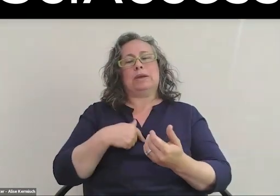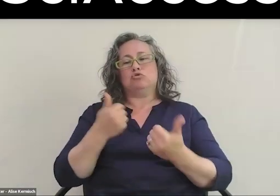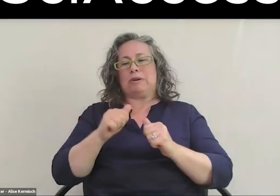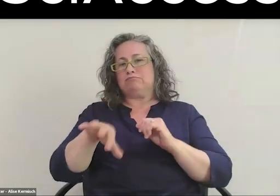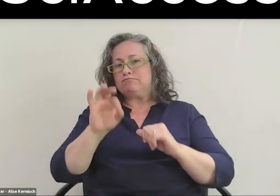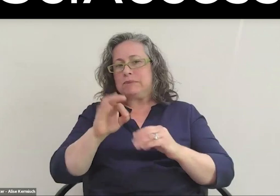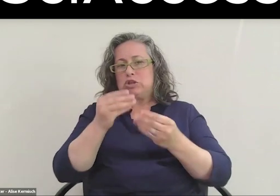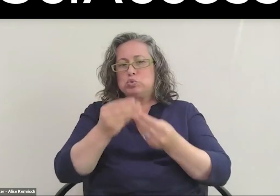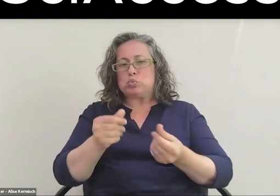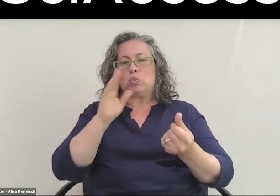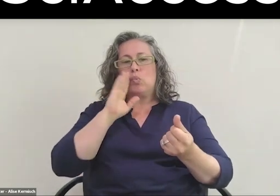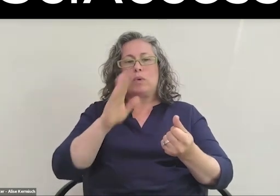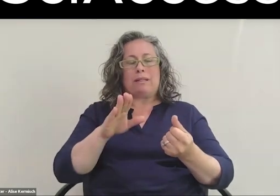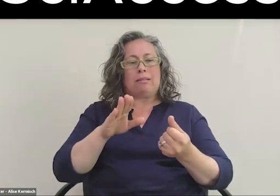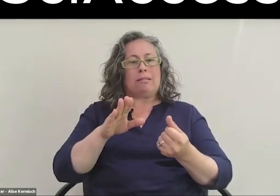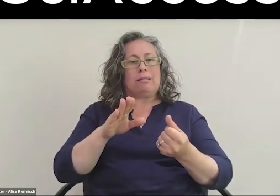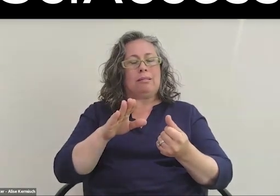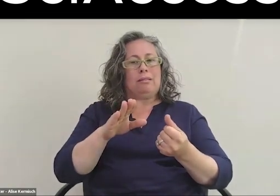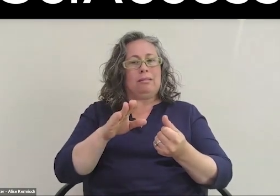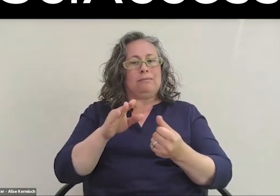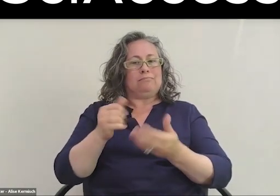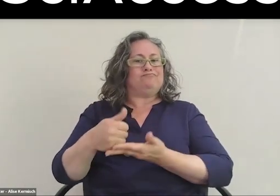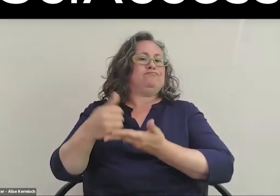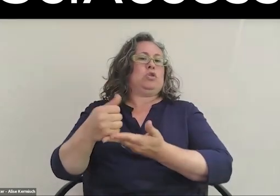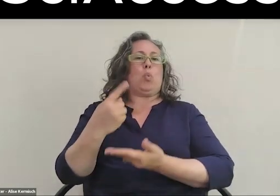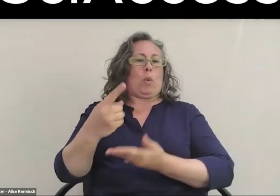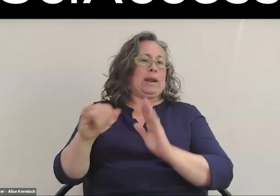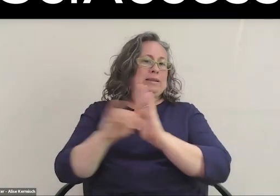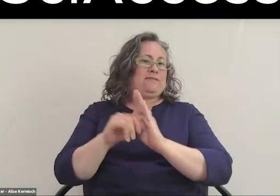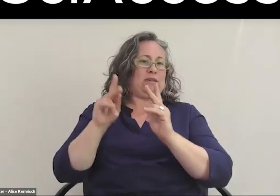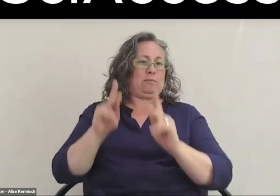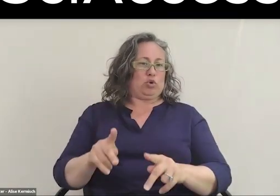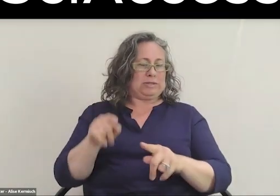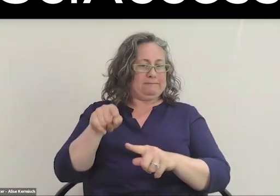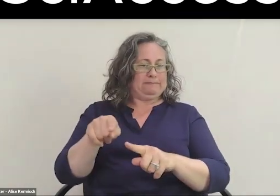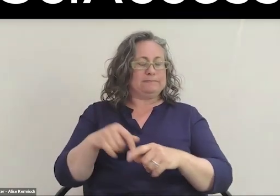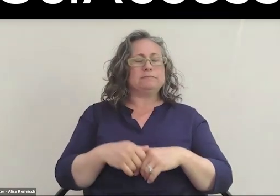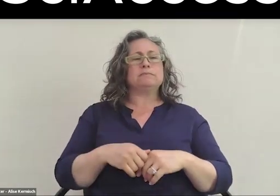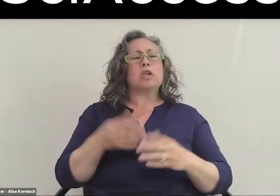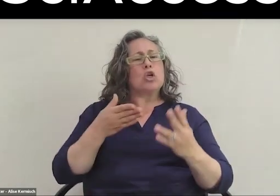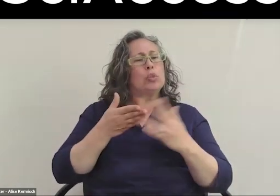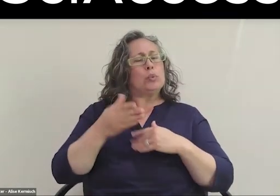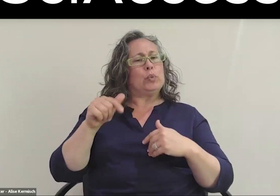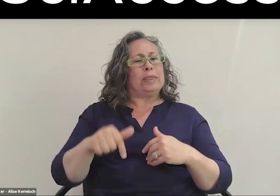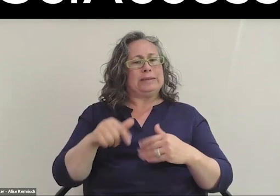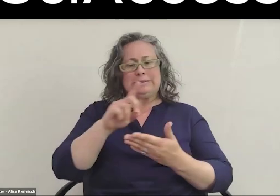that will benefit the one identified person. Going through this design process and demonstrating the functionality